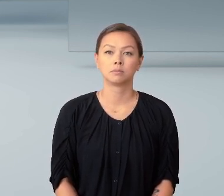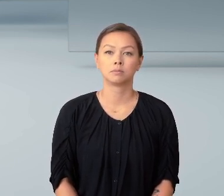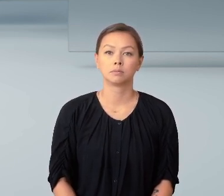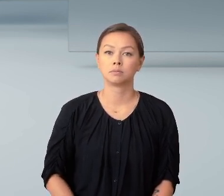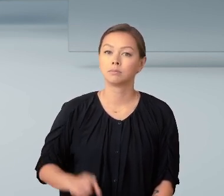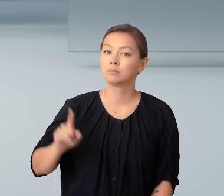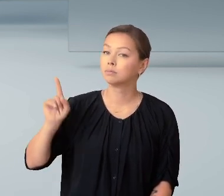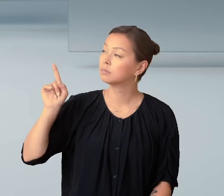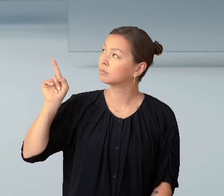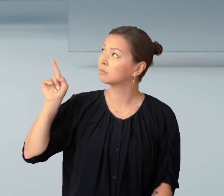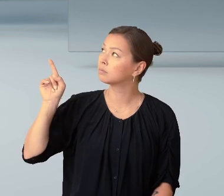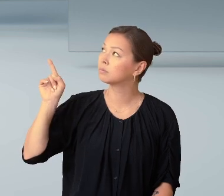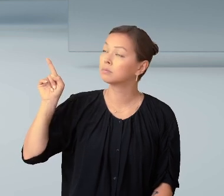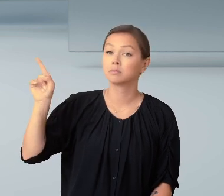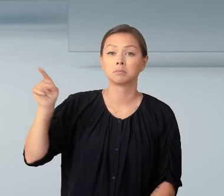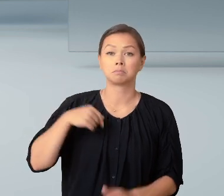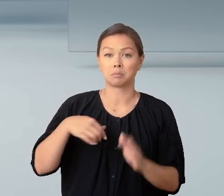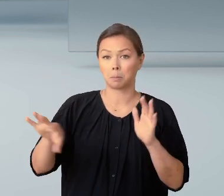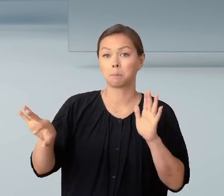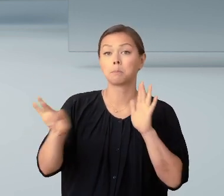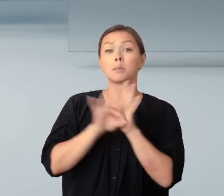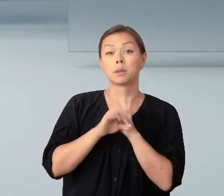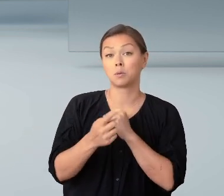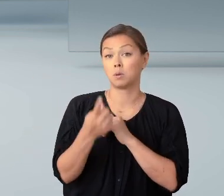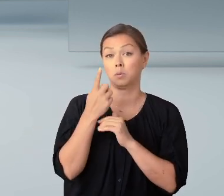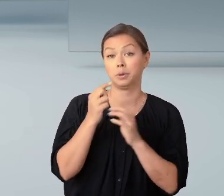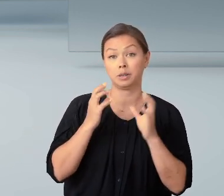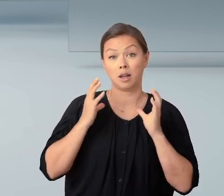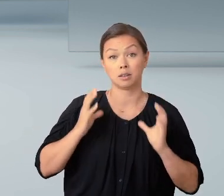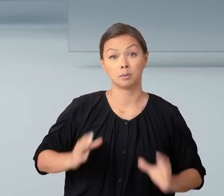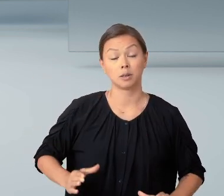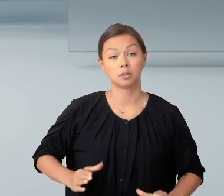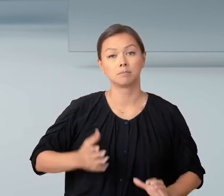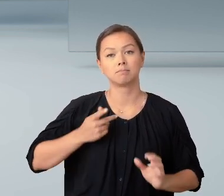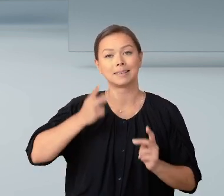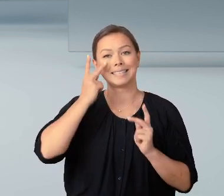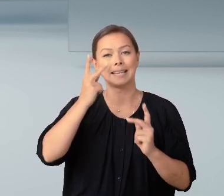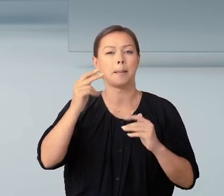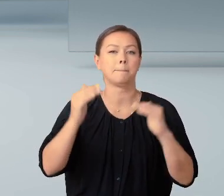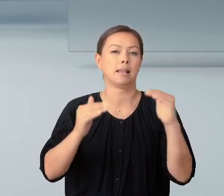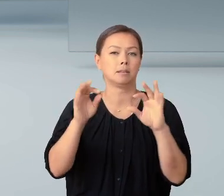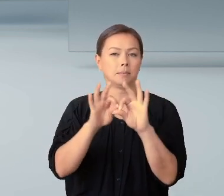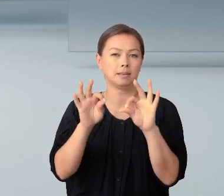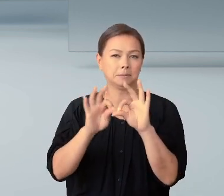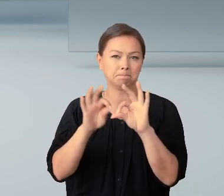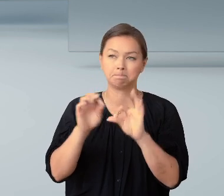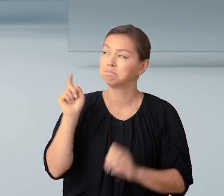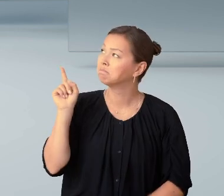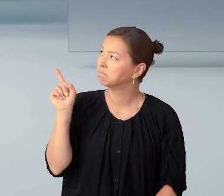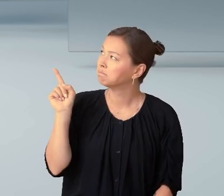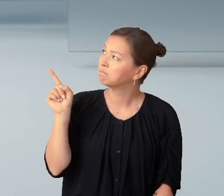customer. Imagine that I want to look at the balance. Take a